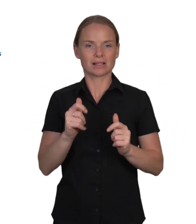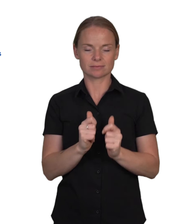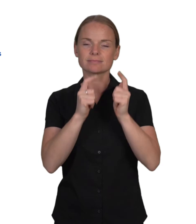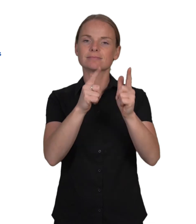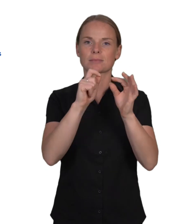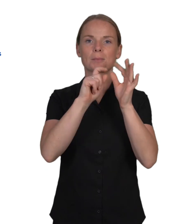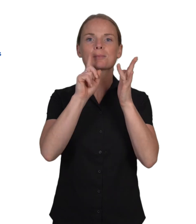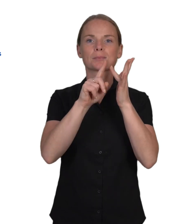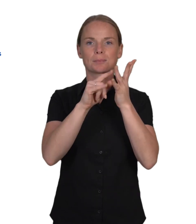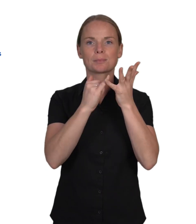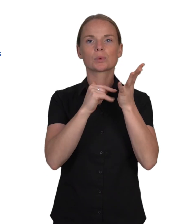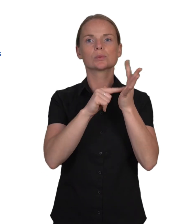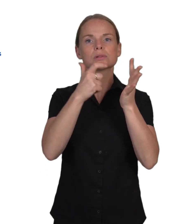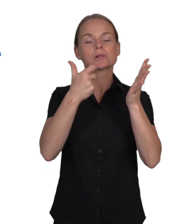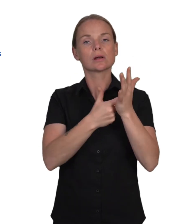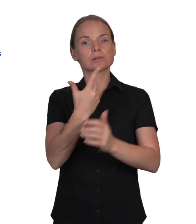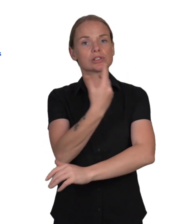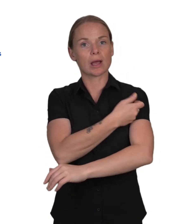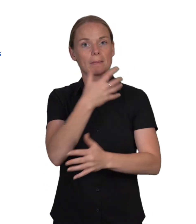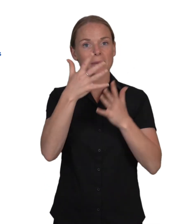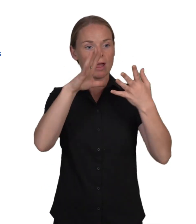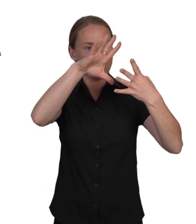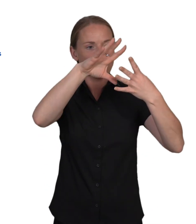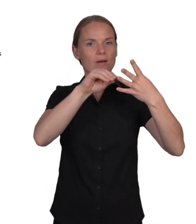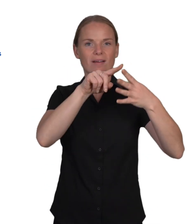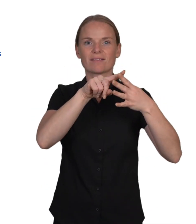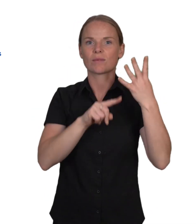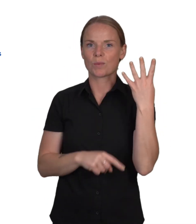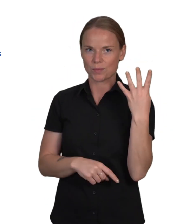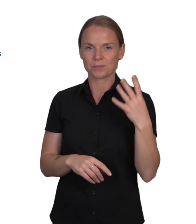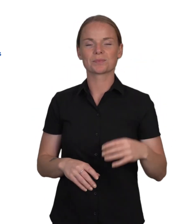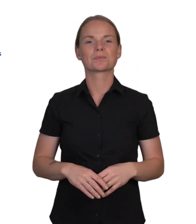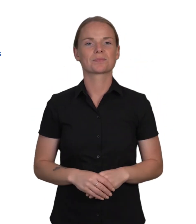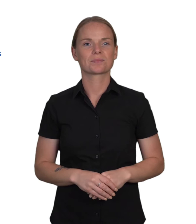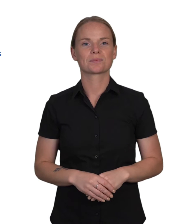are recommended to receive a booster dose (i.e. 4th dose) at 3 months, in line with the timing for the general population.